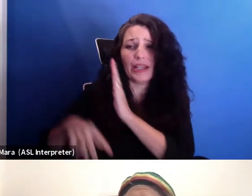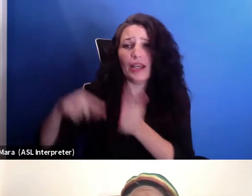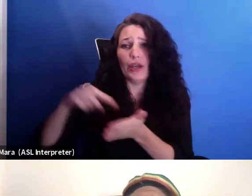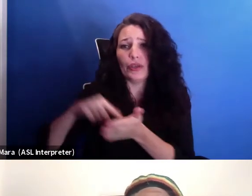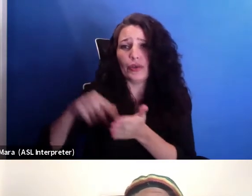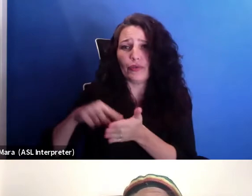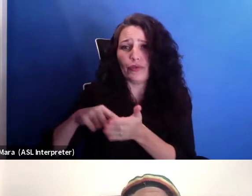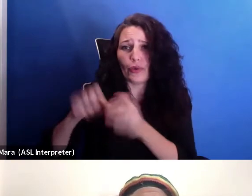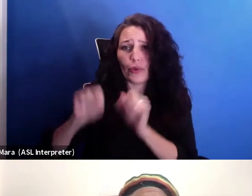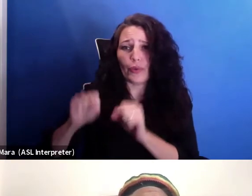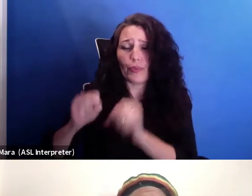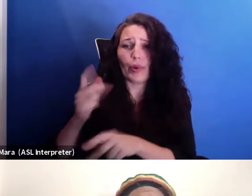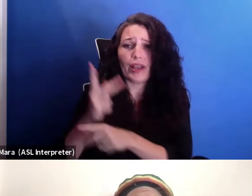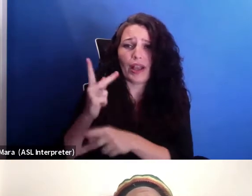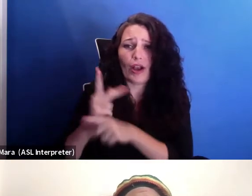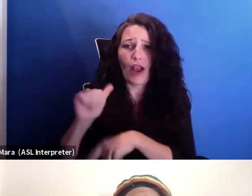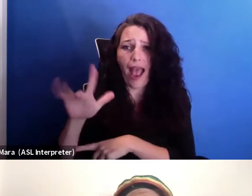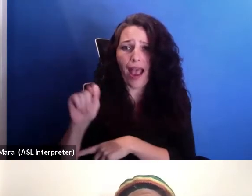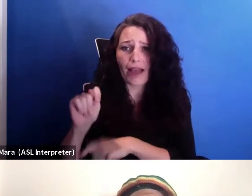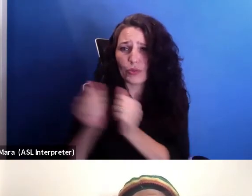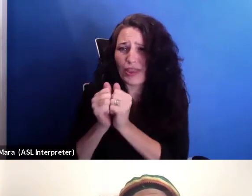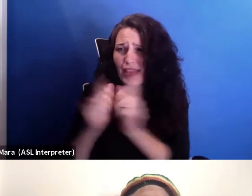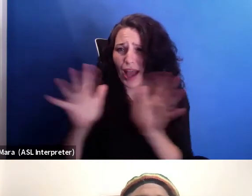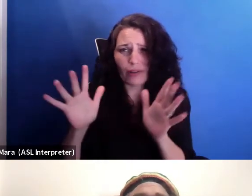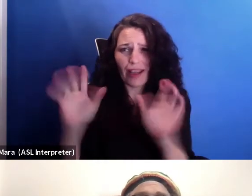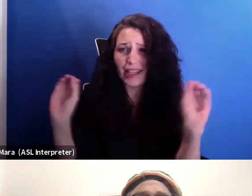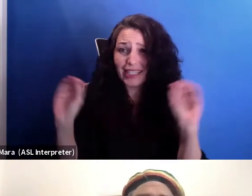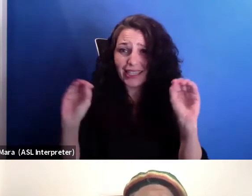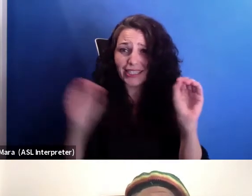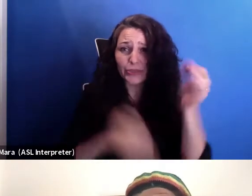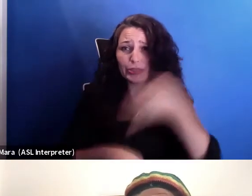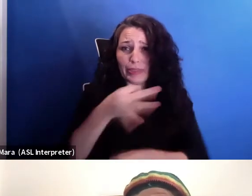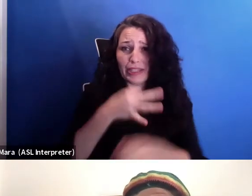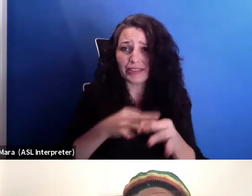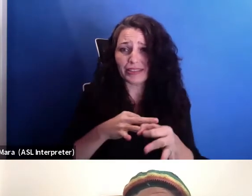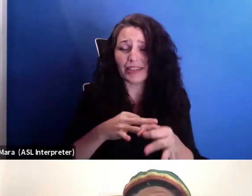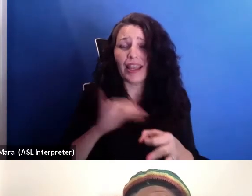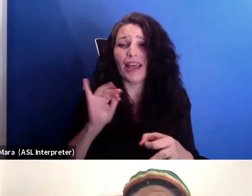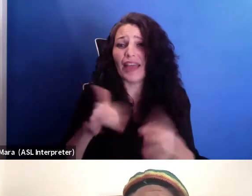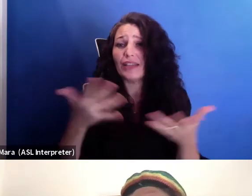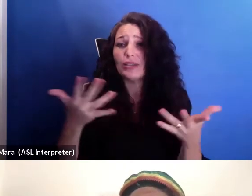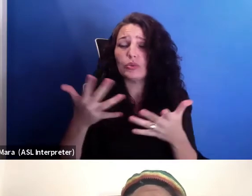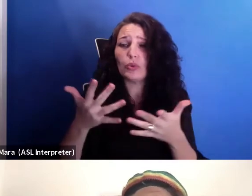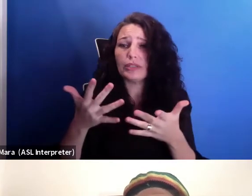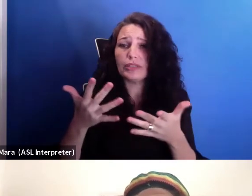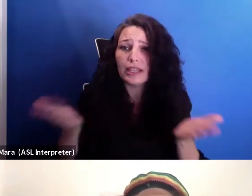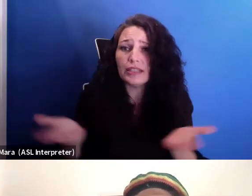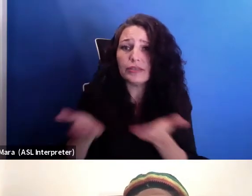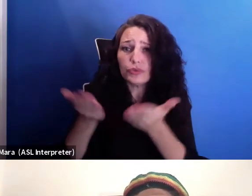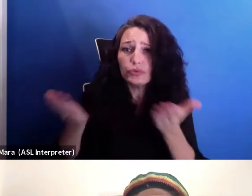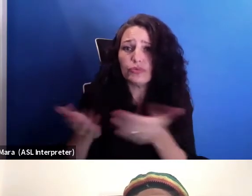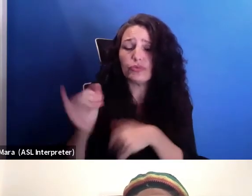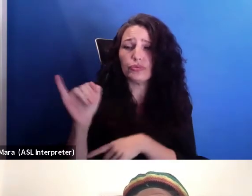This is the only thing that is forcing insurance companies to insure somebody like me.